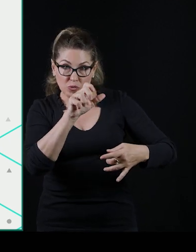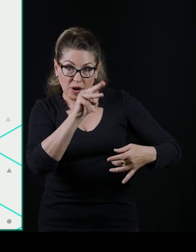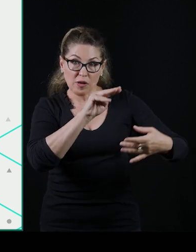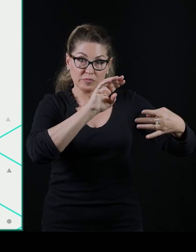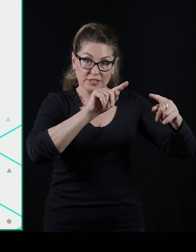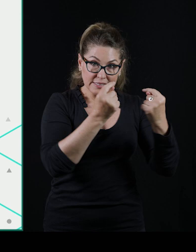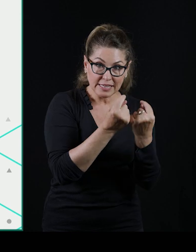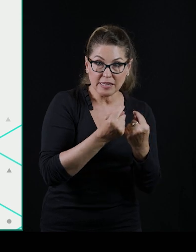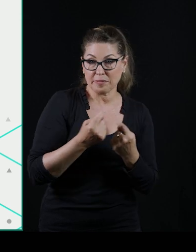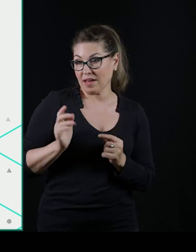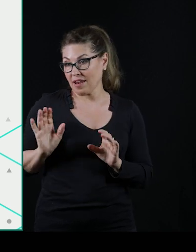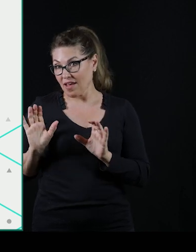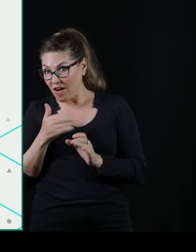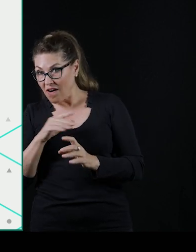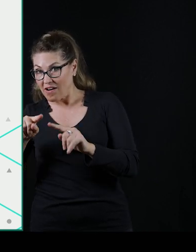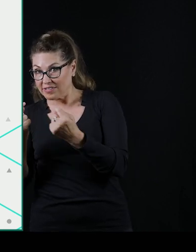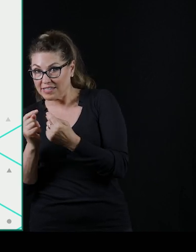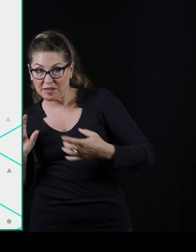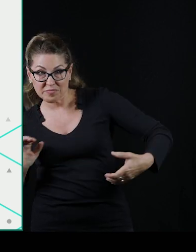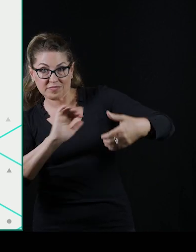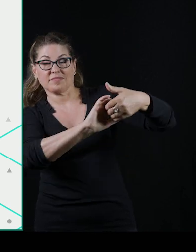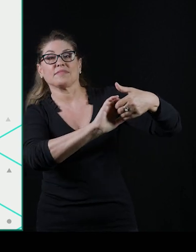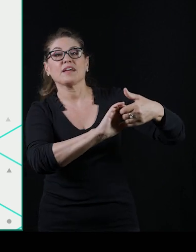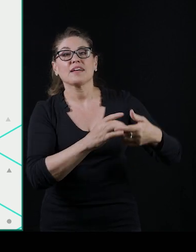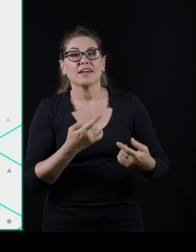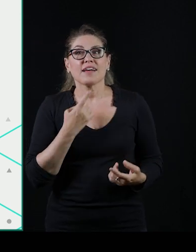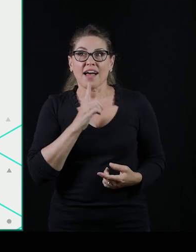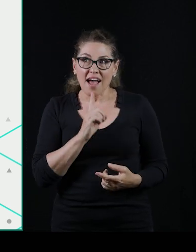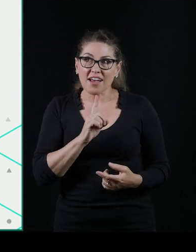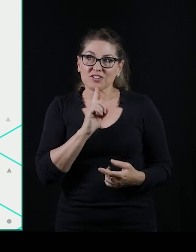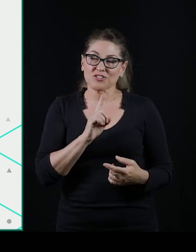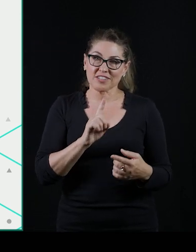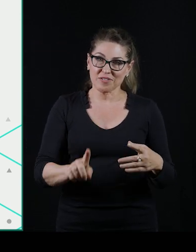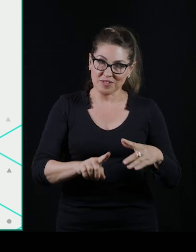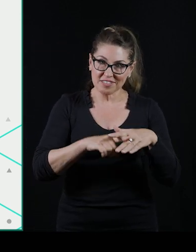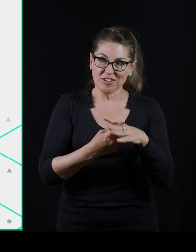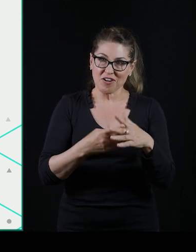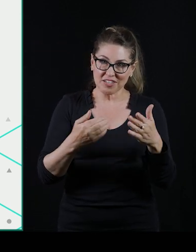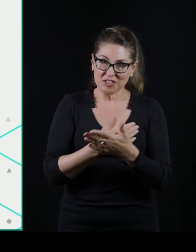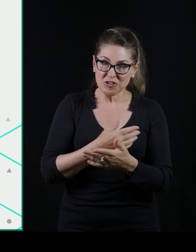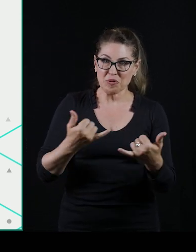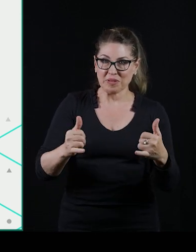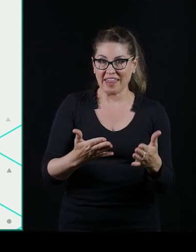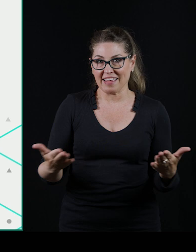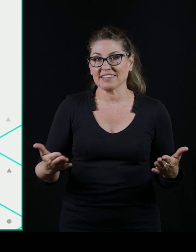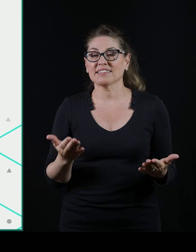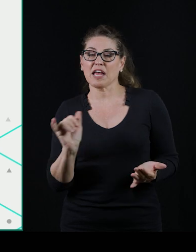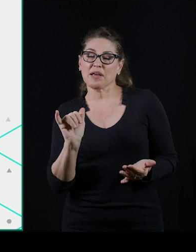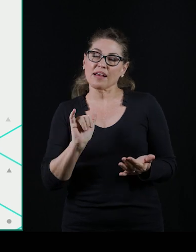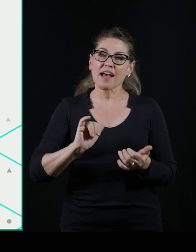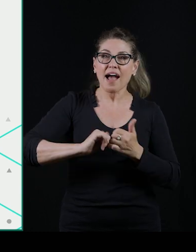and the PlayFab team during this project actually led to integrating other PlayFab features into realms as well such as processing payments